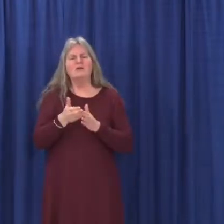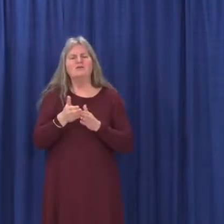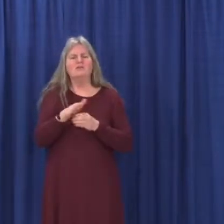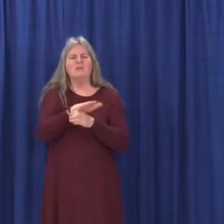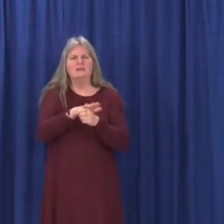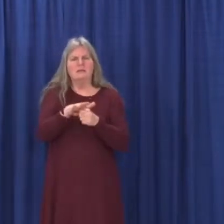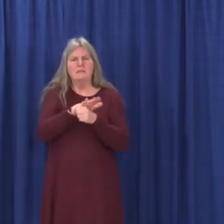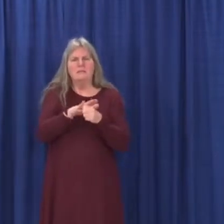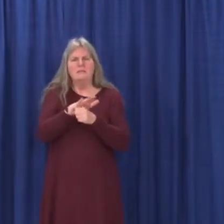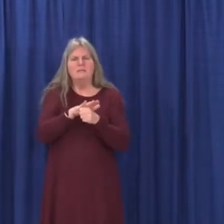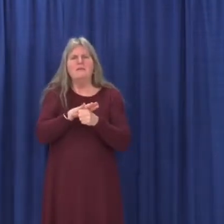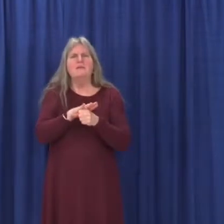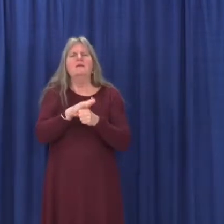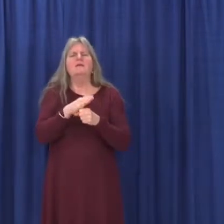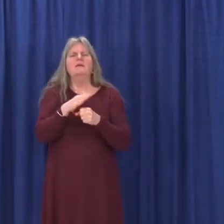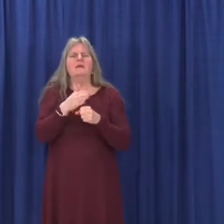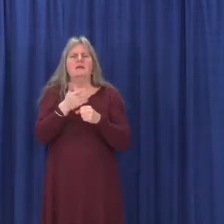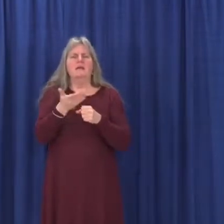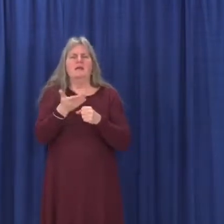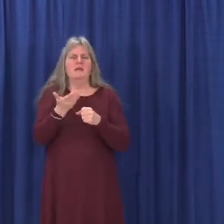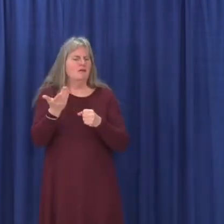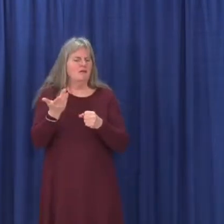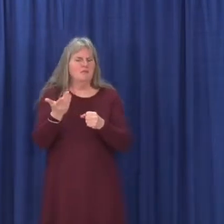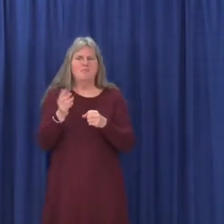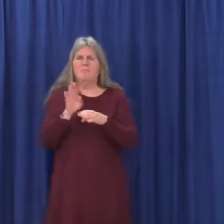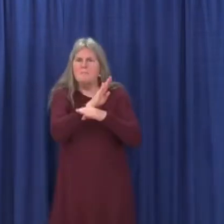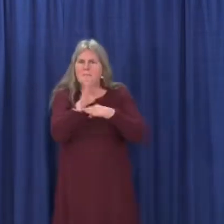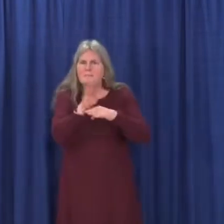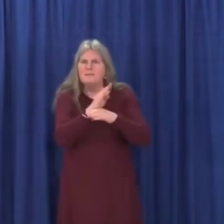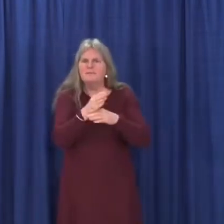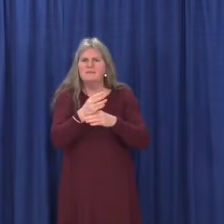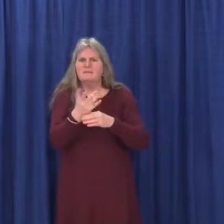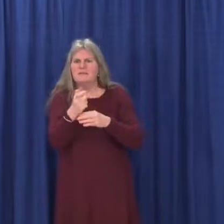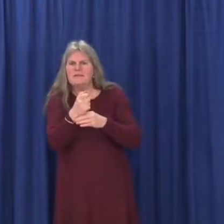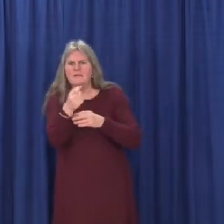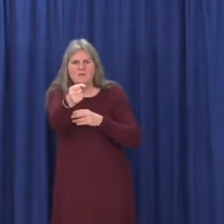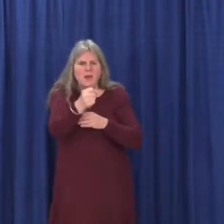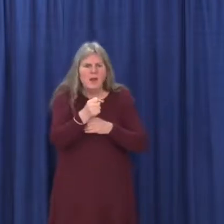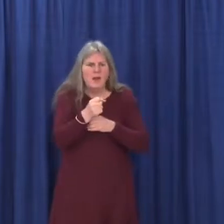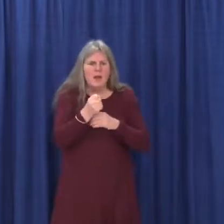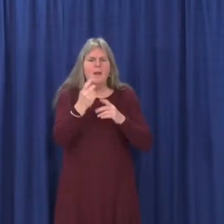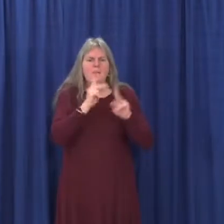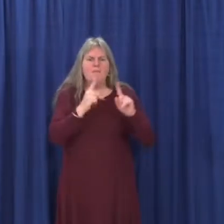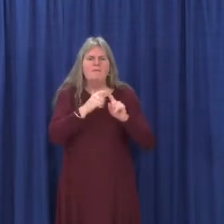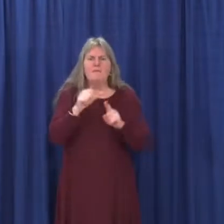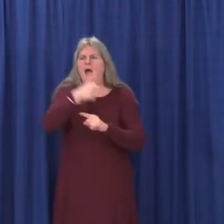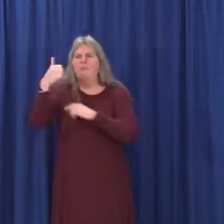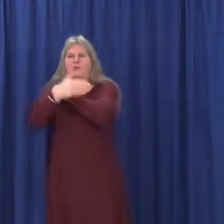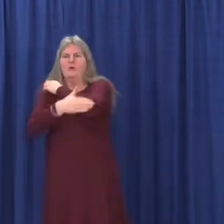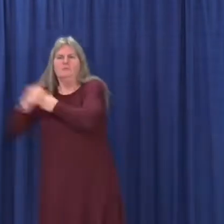found, the Nominee Program allows local employers to hire foreign nationals to fill their positions.